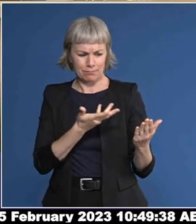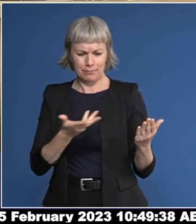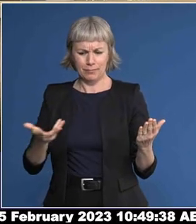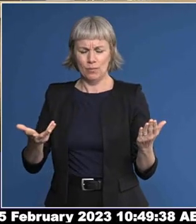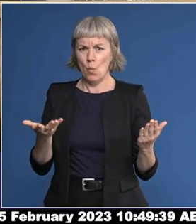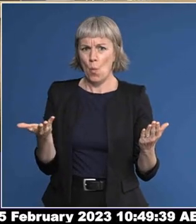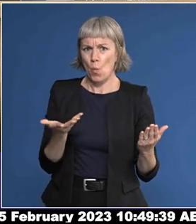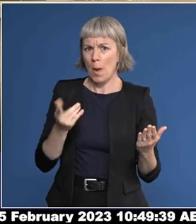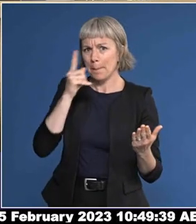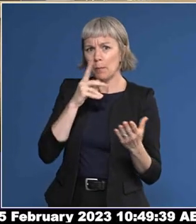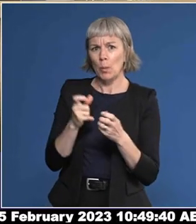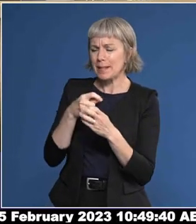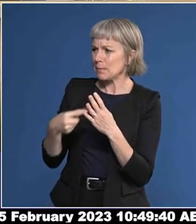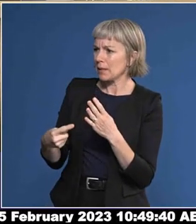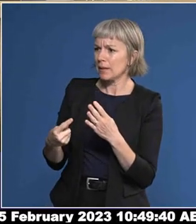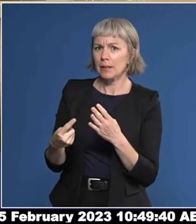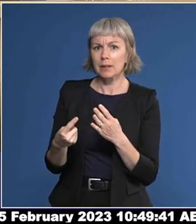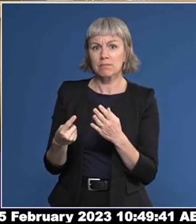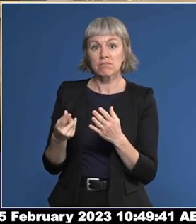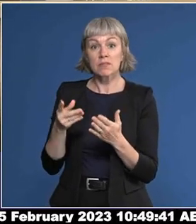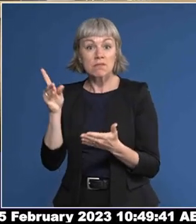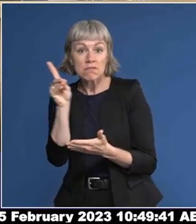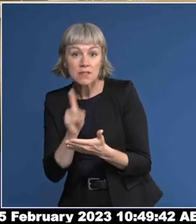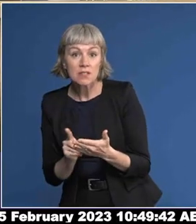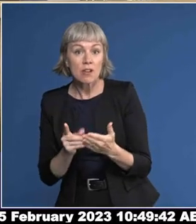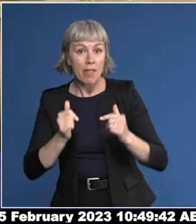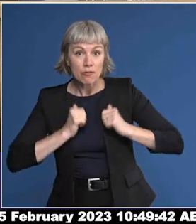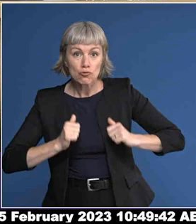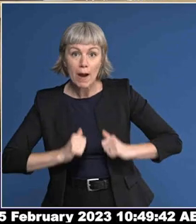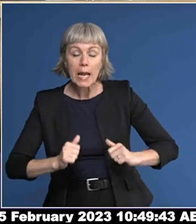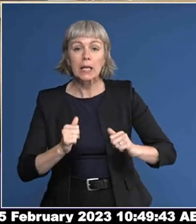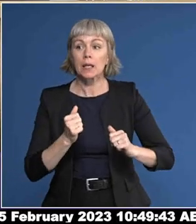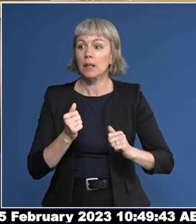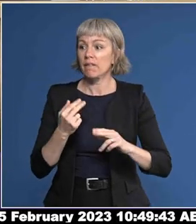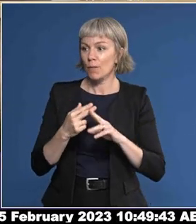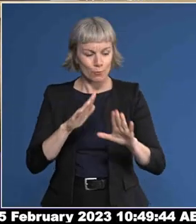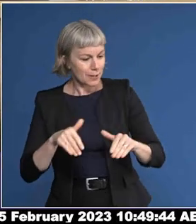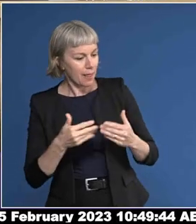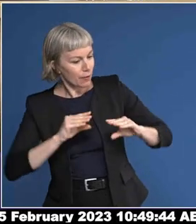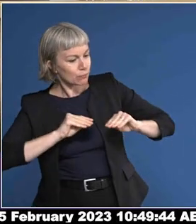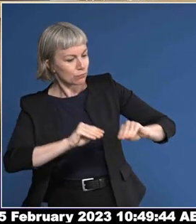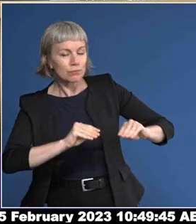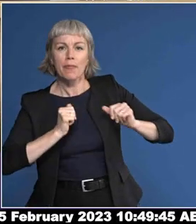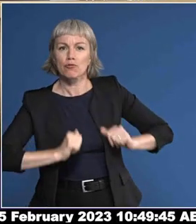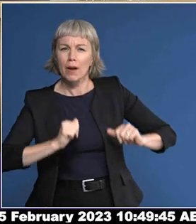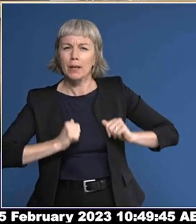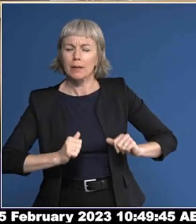in the co-design, in the authorship, in the form and nature of delivery and in any type